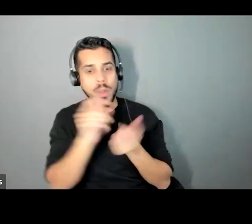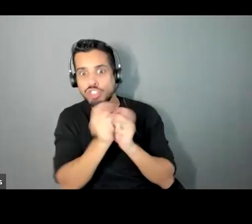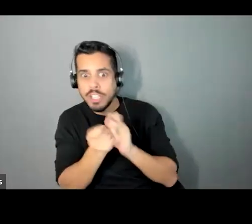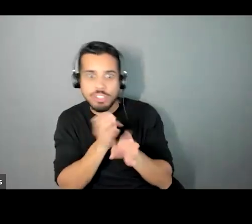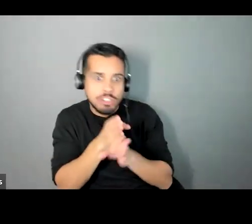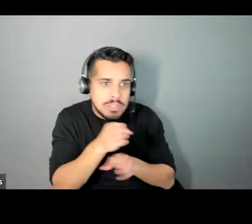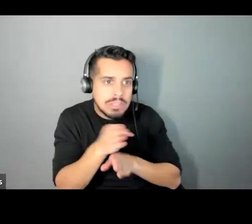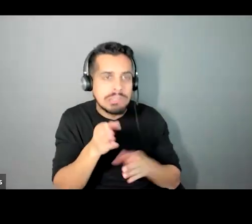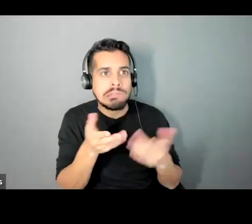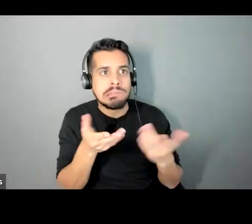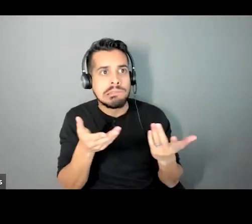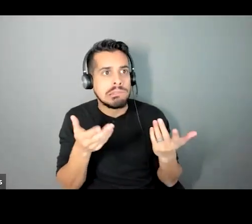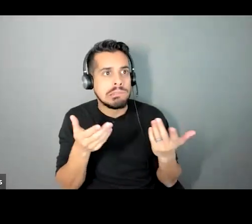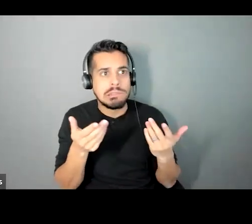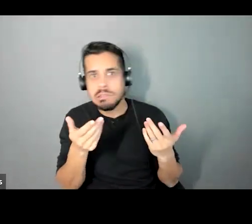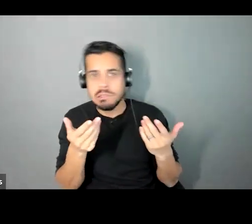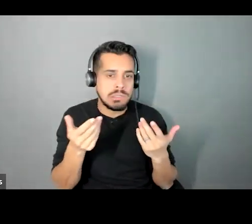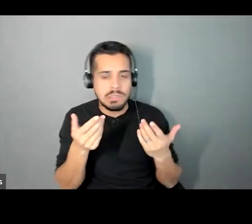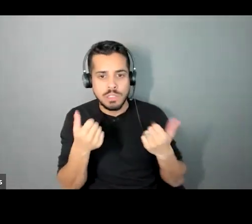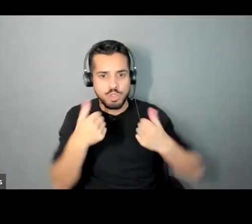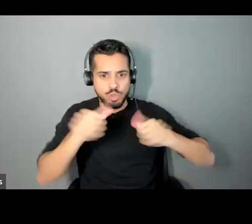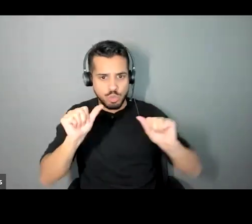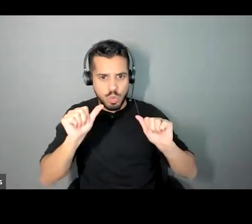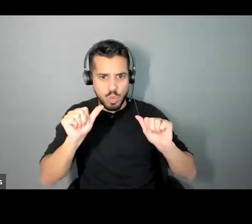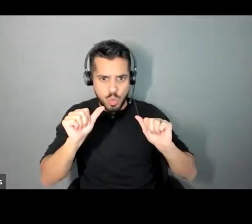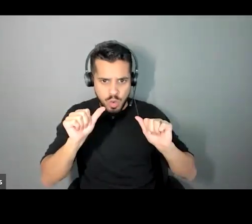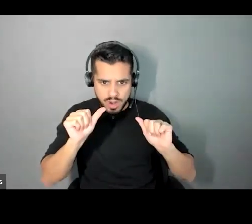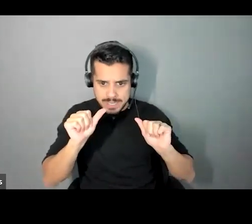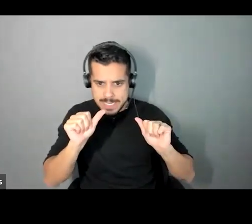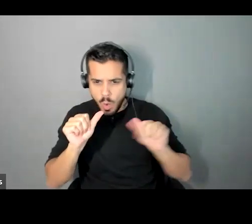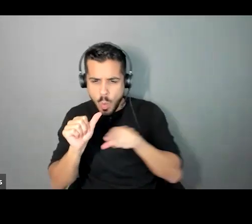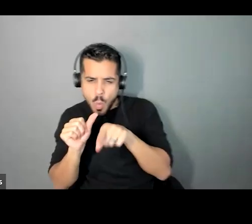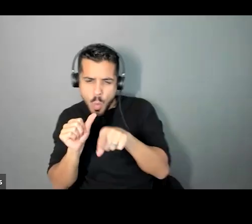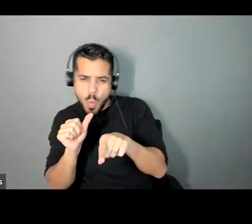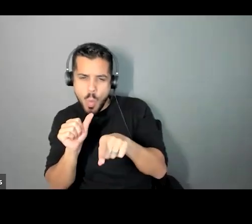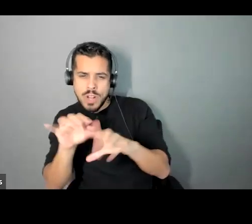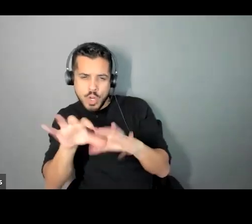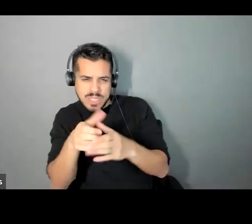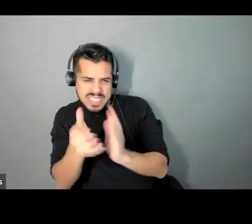Um... you know, trying to-- to kind of get into a niche where they wanna-- wanna upskill themselves.